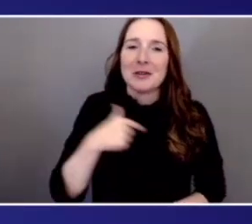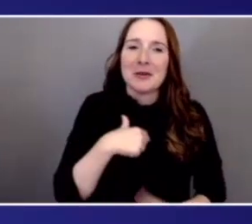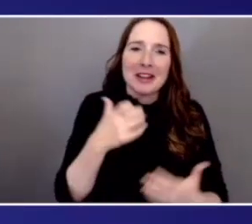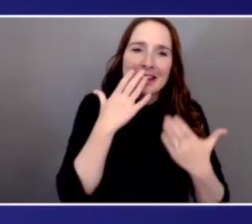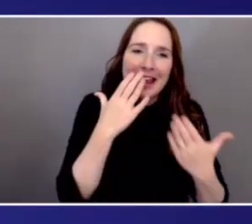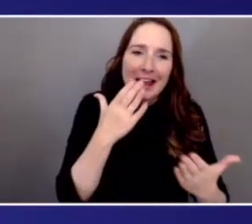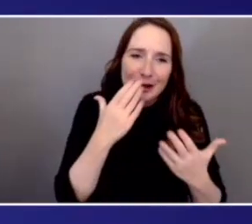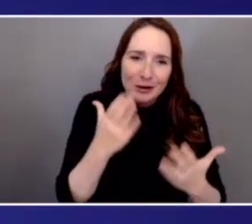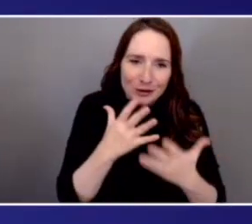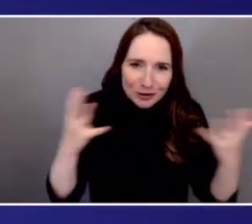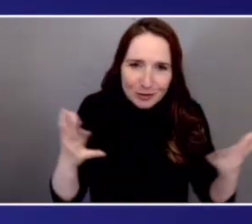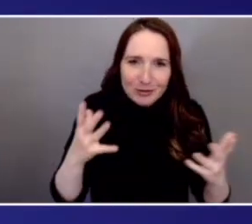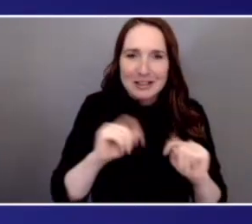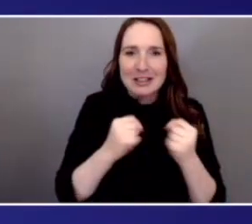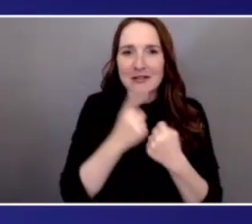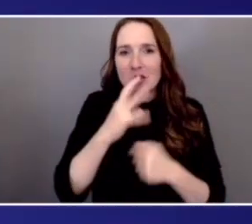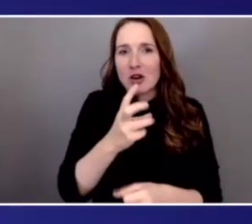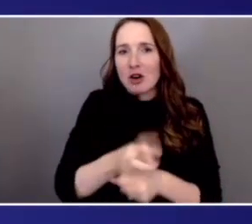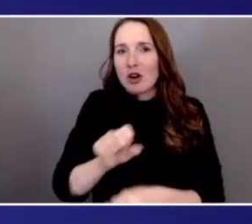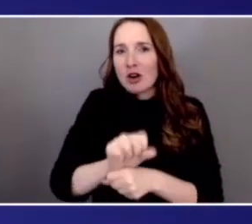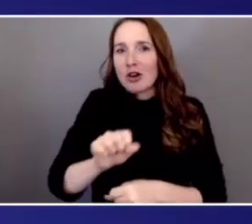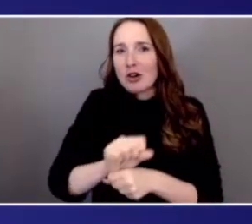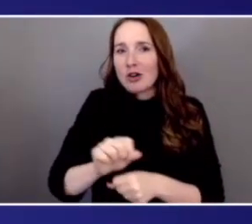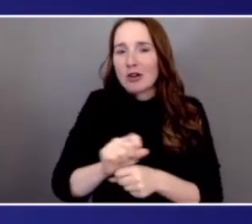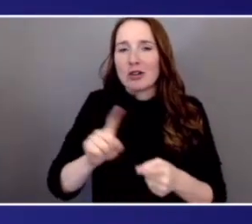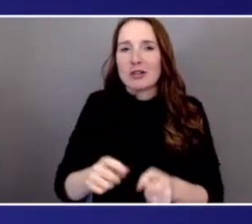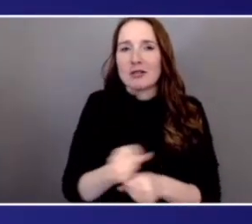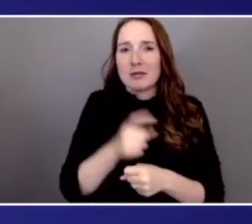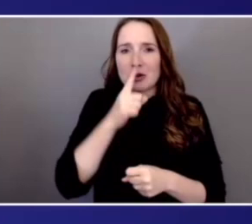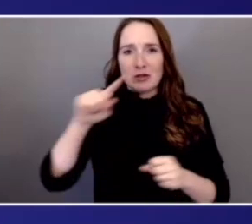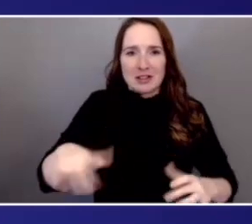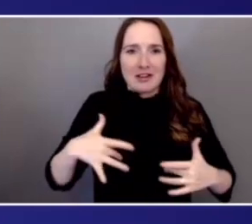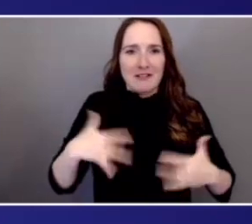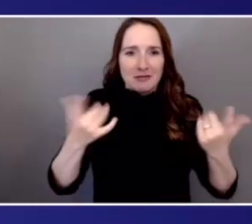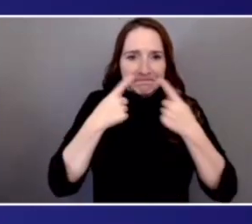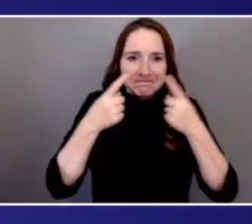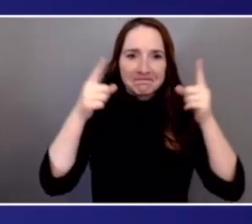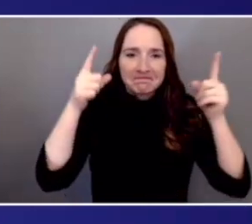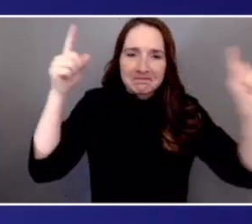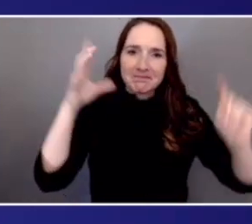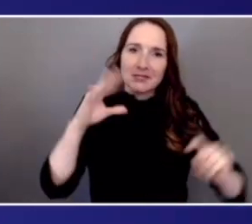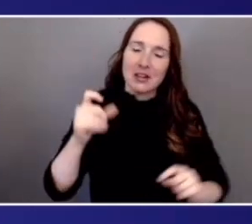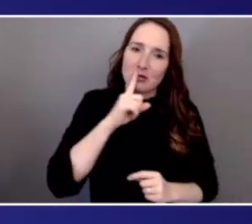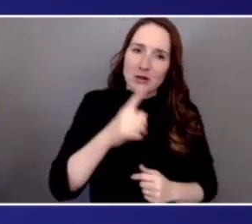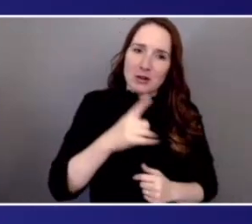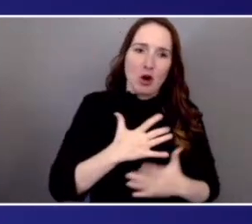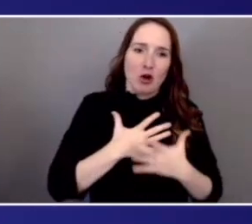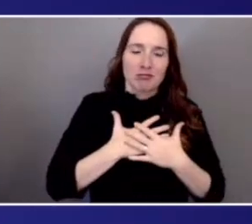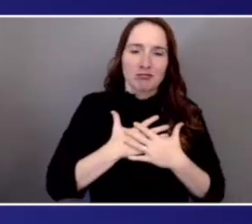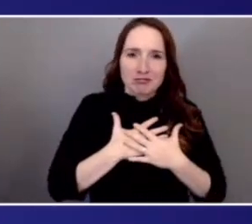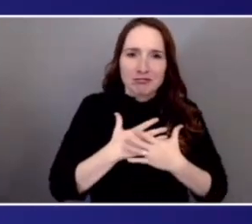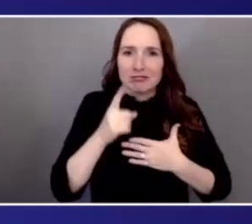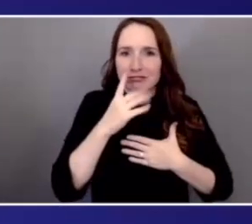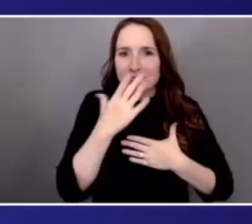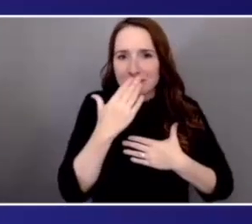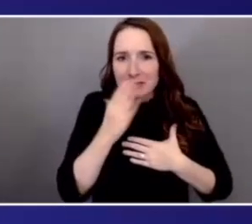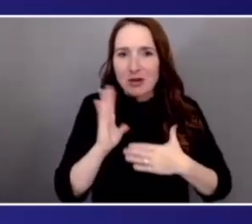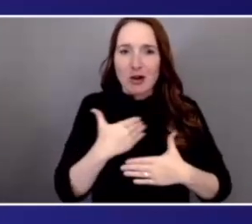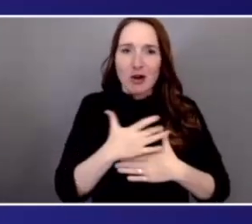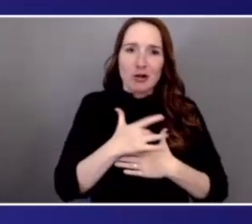Team for your hard work dedication to make this event. And from the bottom of my heart and hard hard hard hard hard hard hard hard hard hard hard hard hard hard.